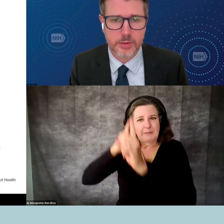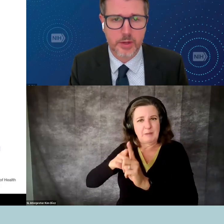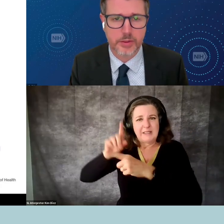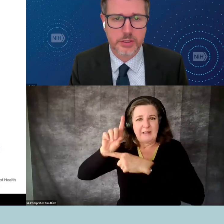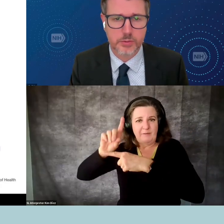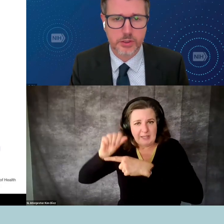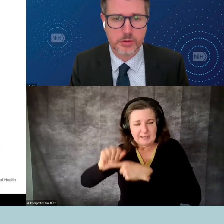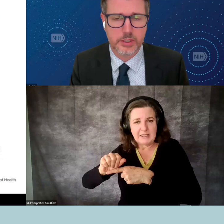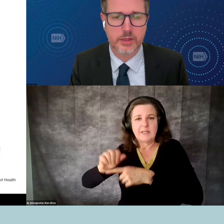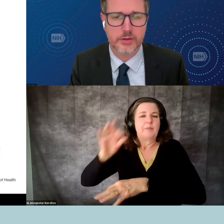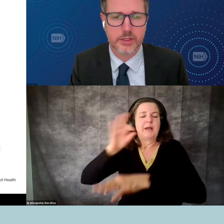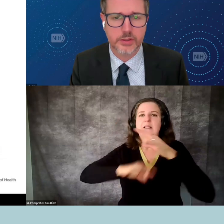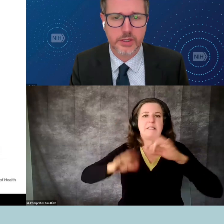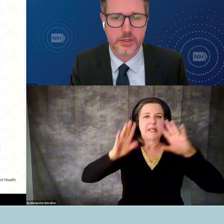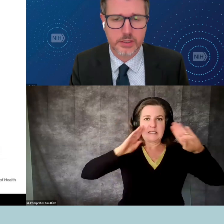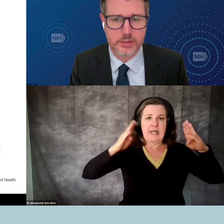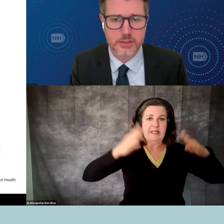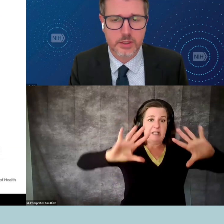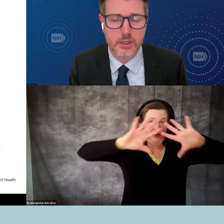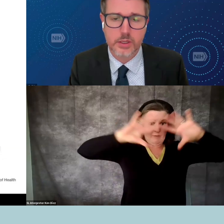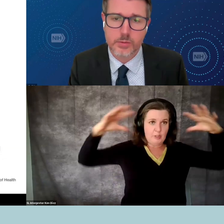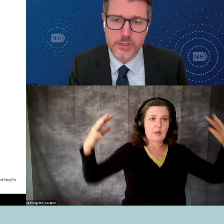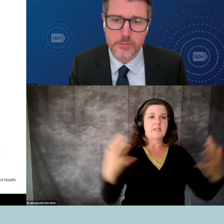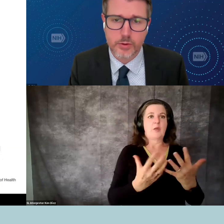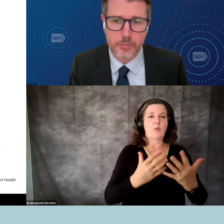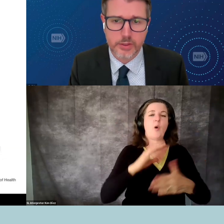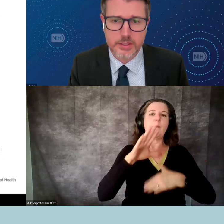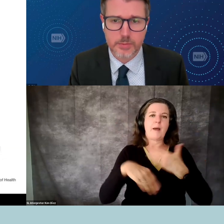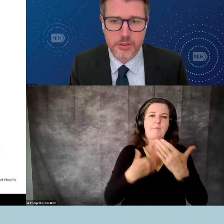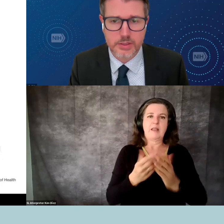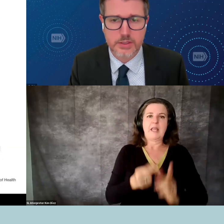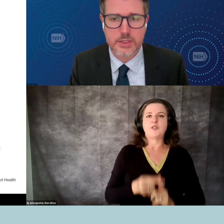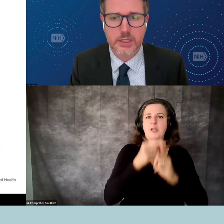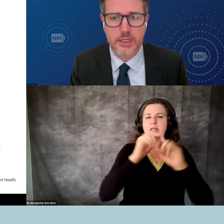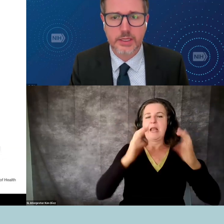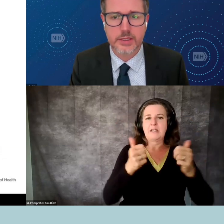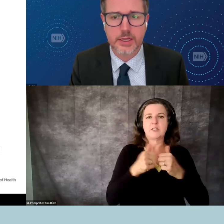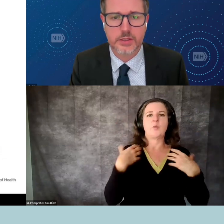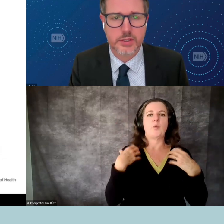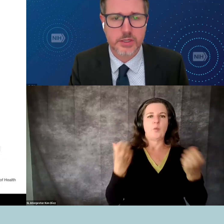as a population with unique health and healthcare needs, with some notable exceptions, like the National